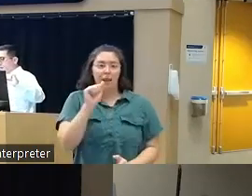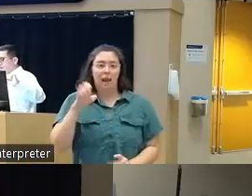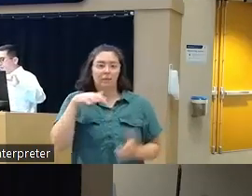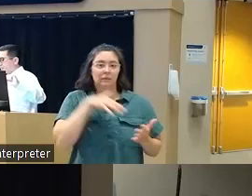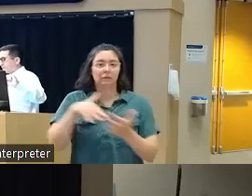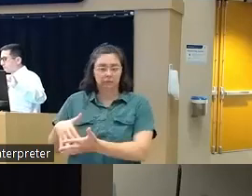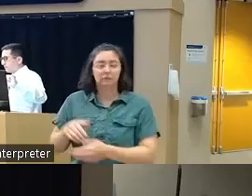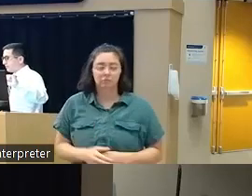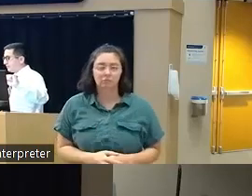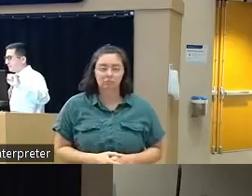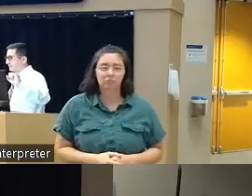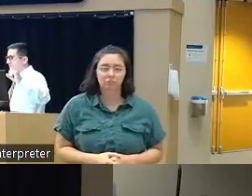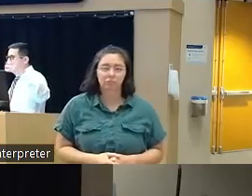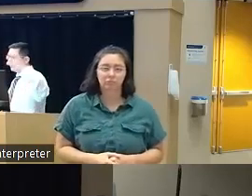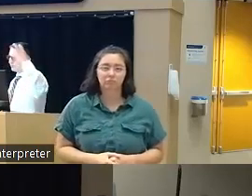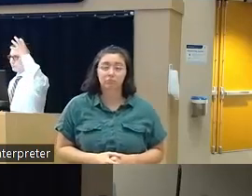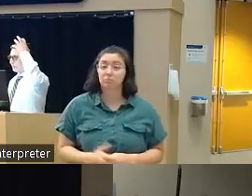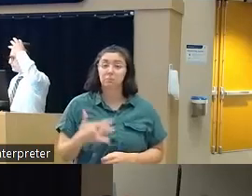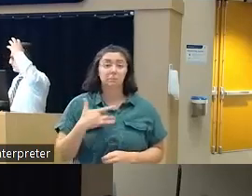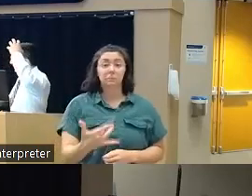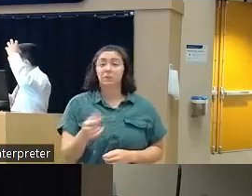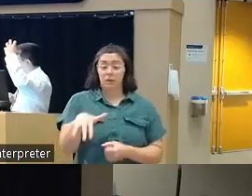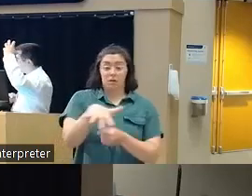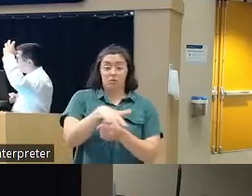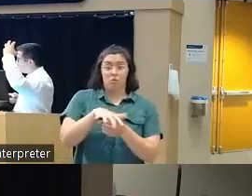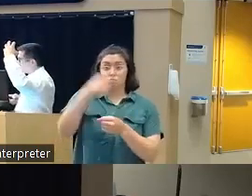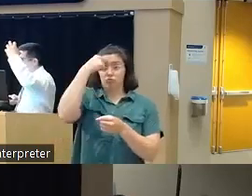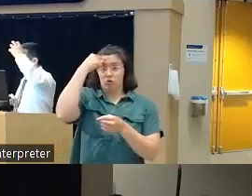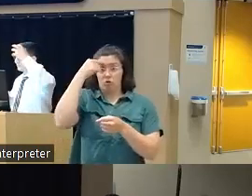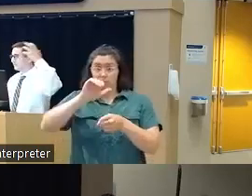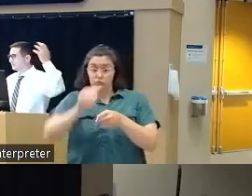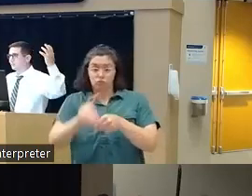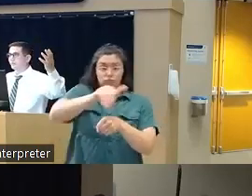uh doing this where they take the typical location the left dorsolateral prefrontal cortex which is